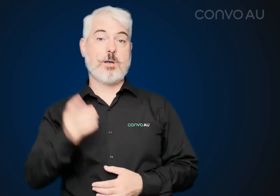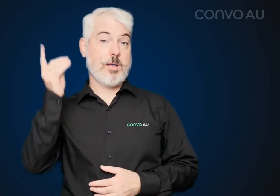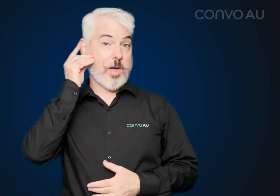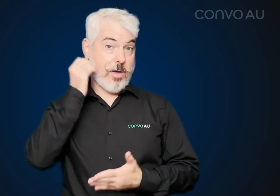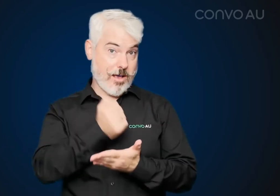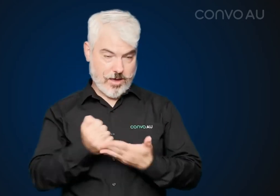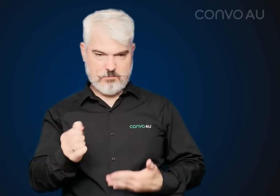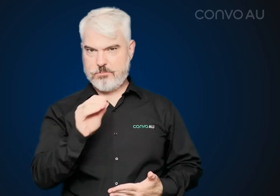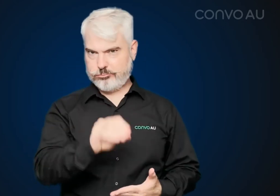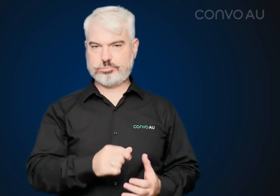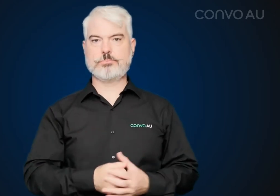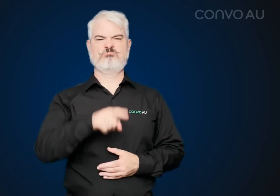and mobile number.